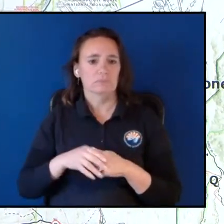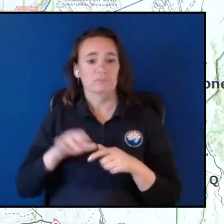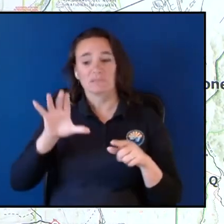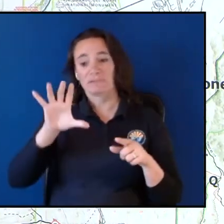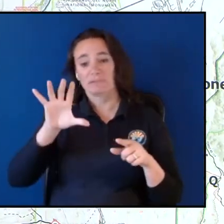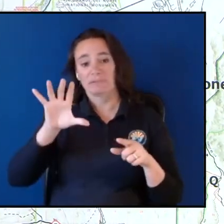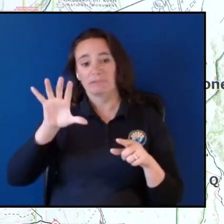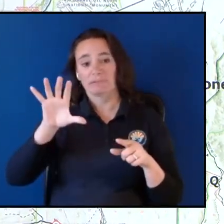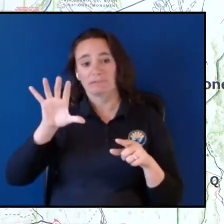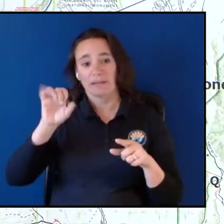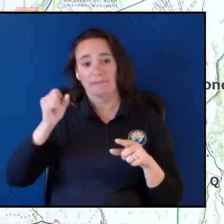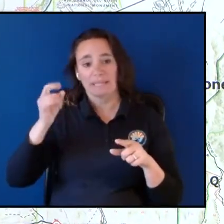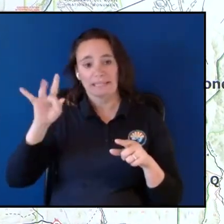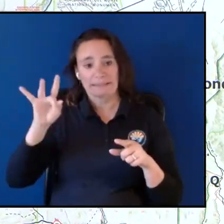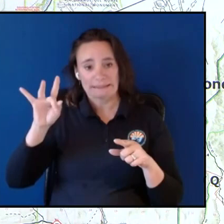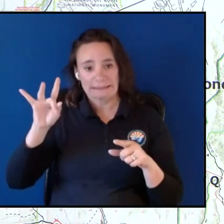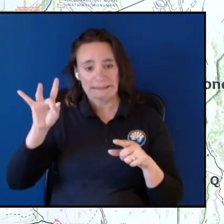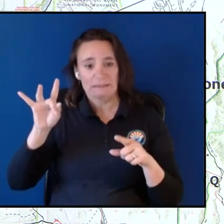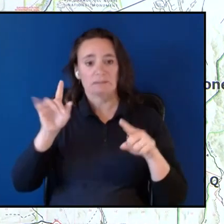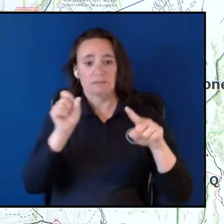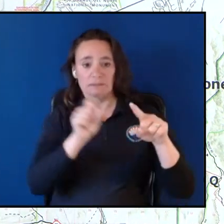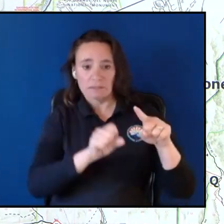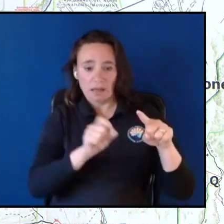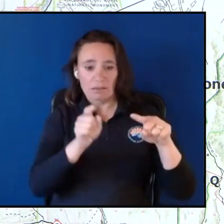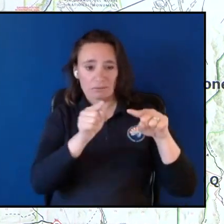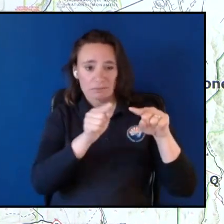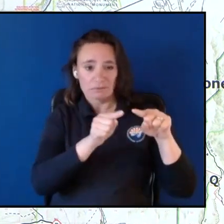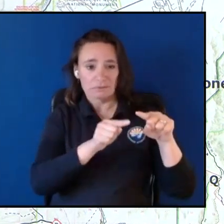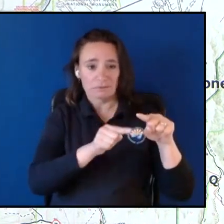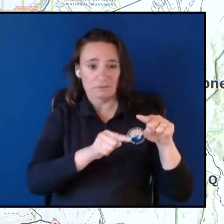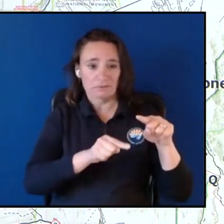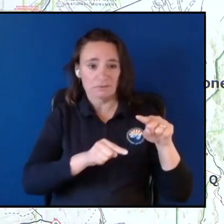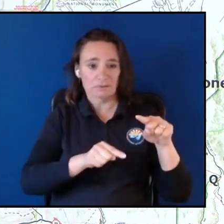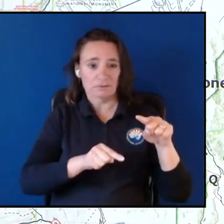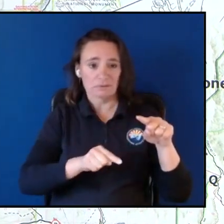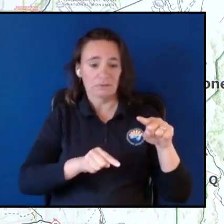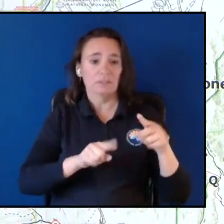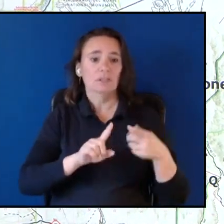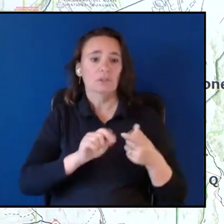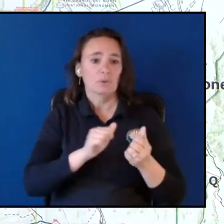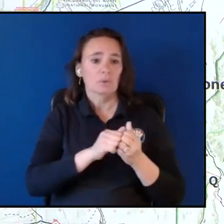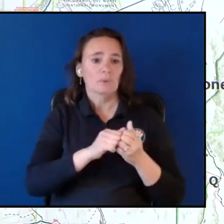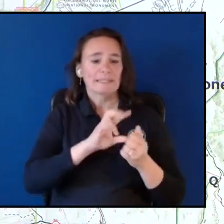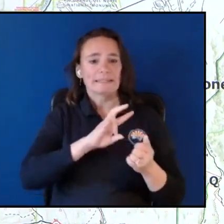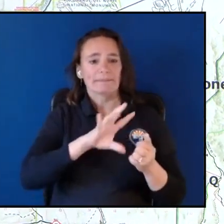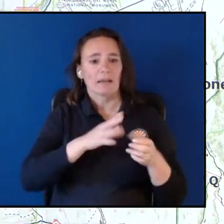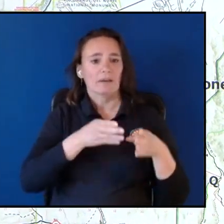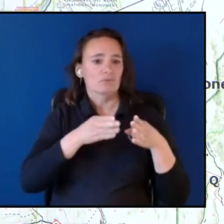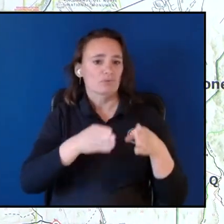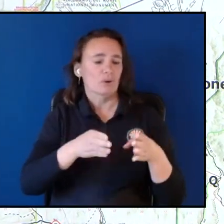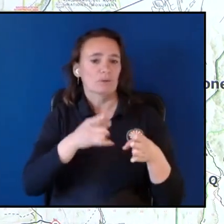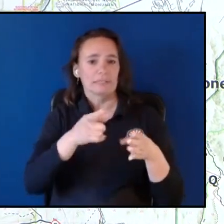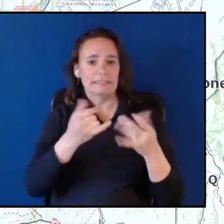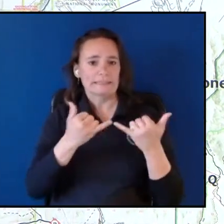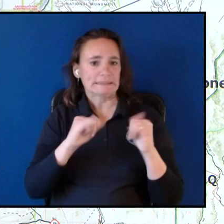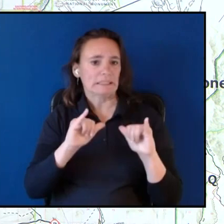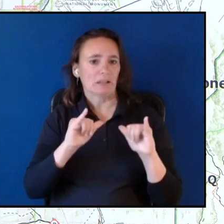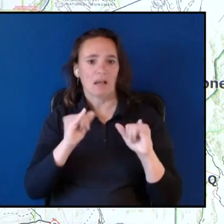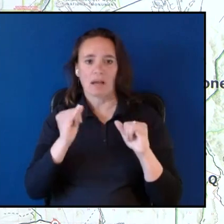towards 518 to where it's junction with the 75 road, that is still our primary indirect line. All the work across the north